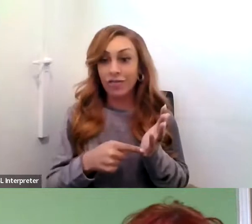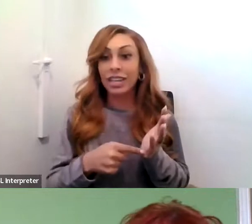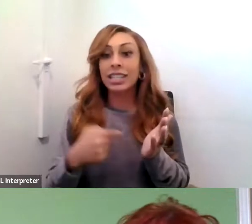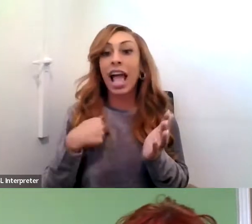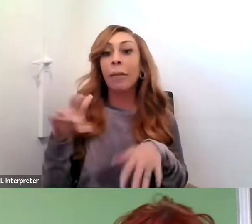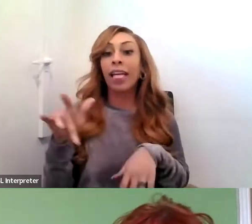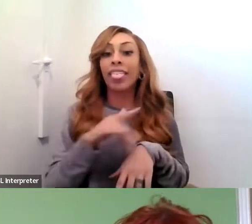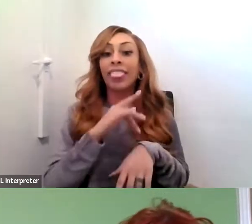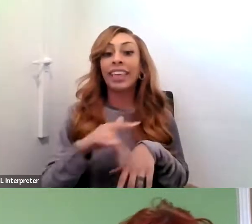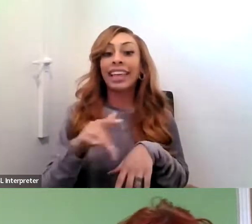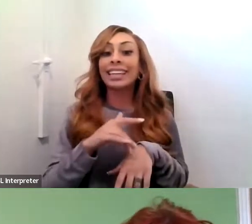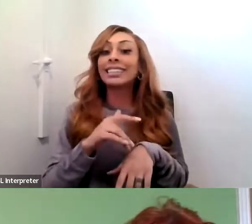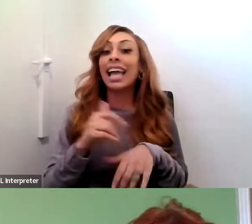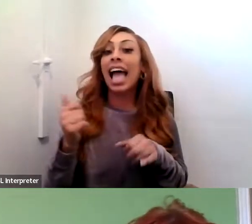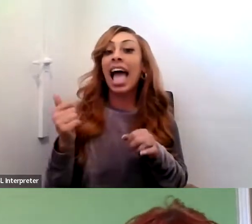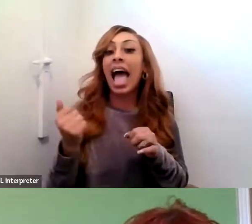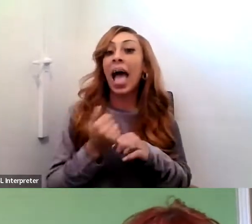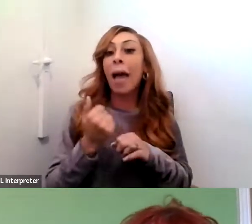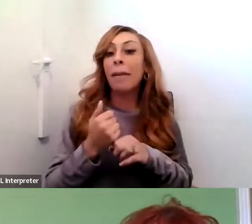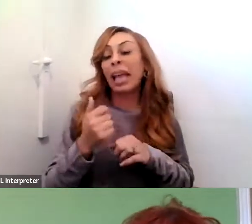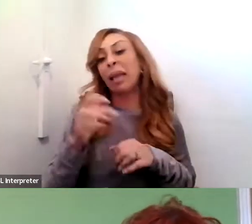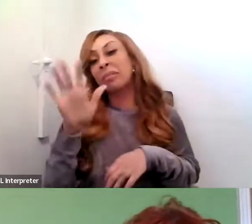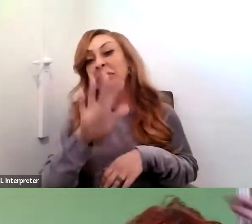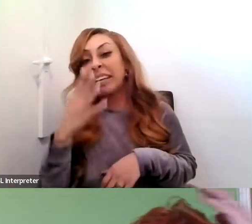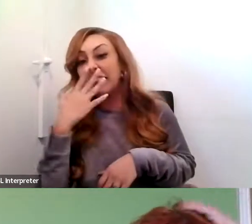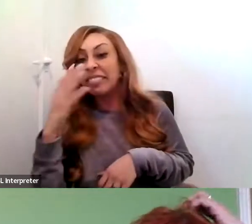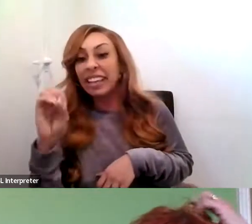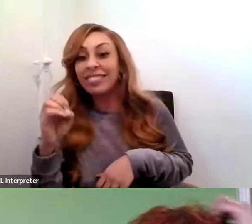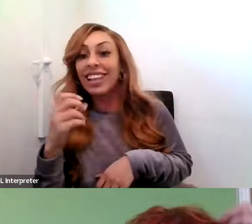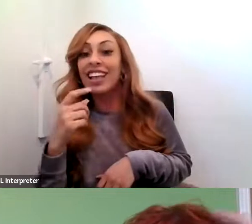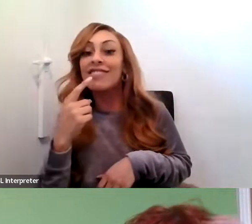I'm mid 50s, bald head, red face, salt and pepper beard.